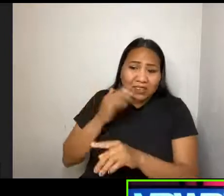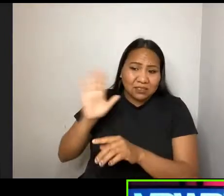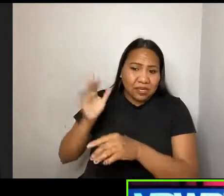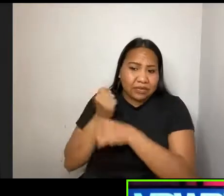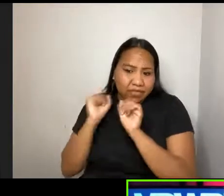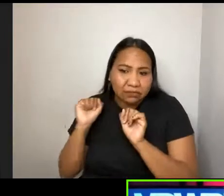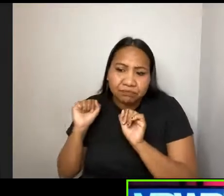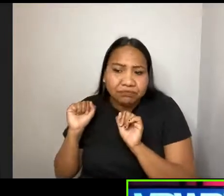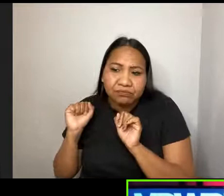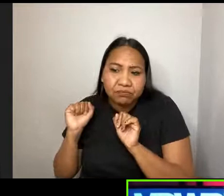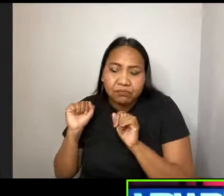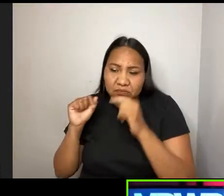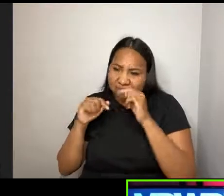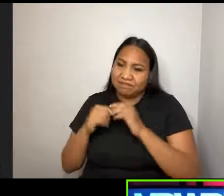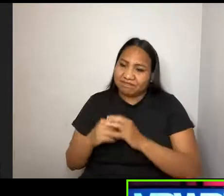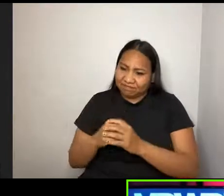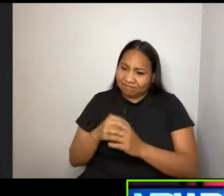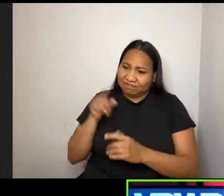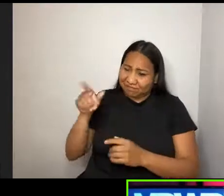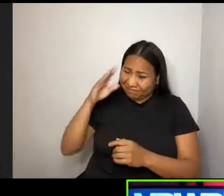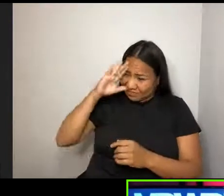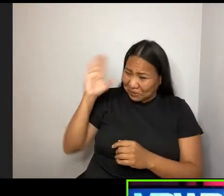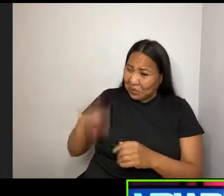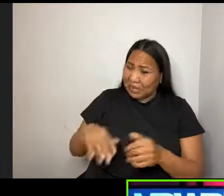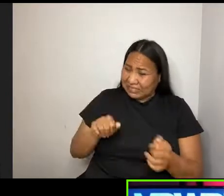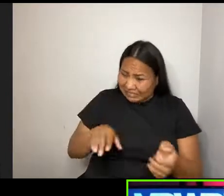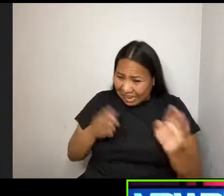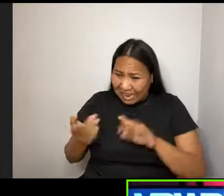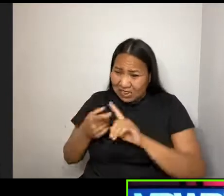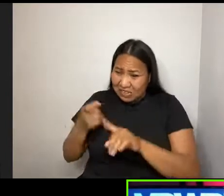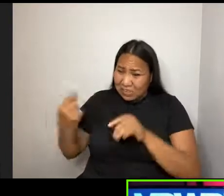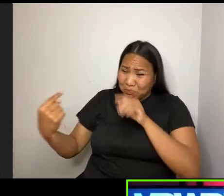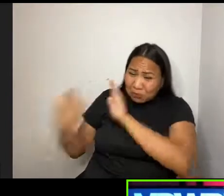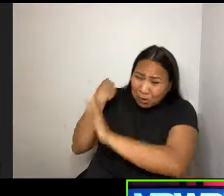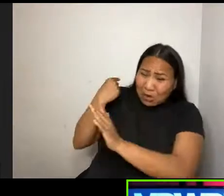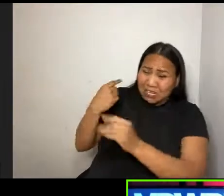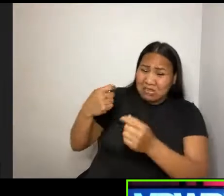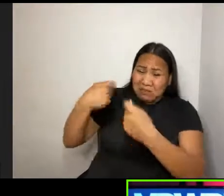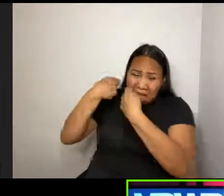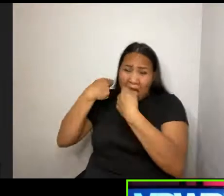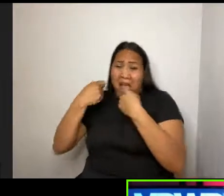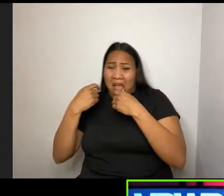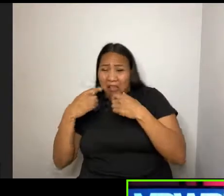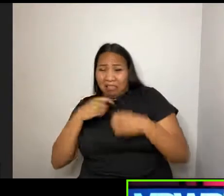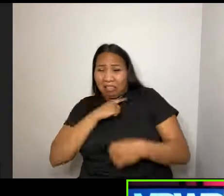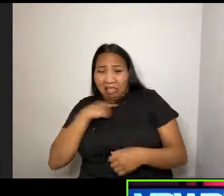and be murdered or executed or tortured but he knew this had to be done. If he had not done that,